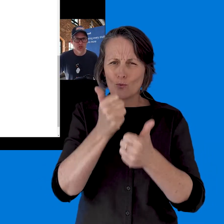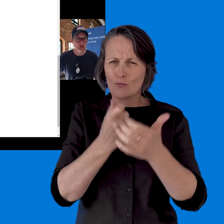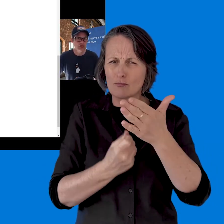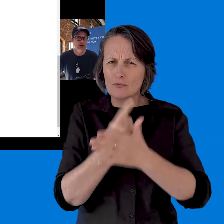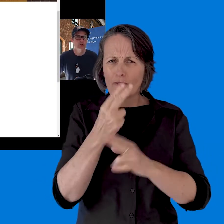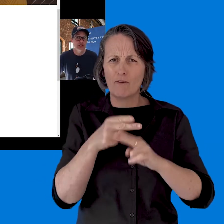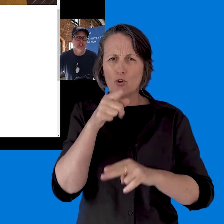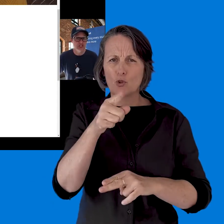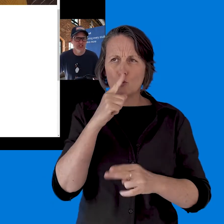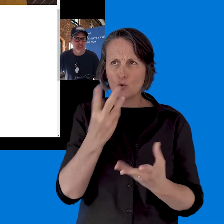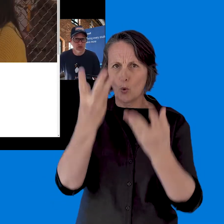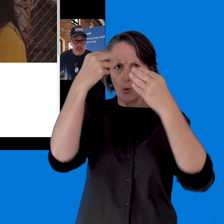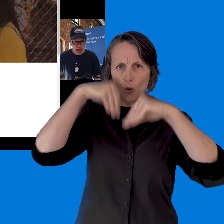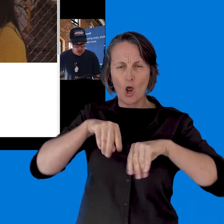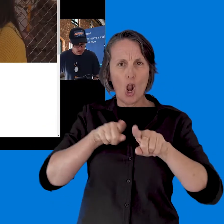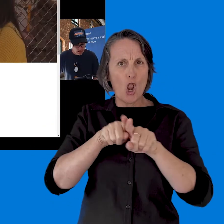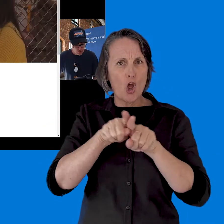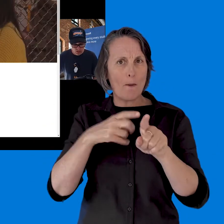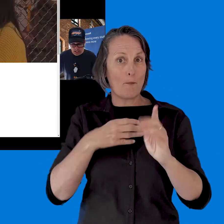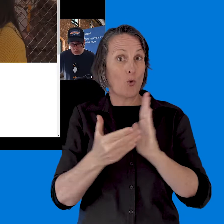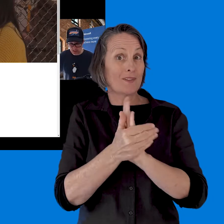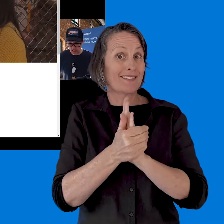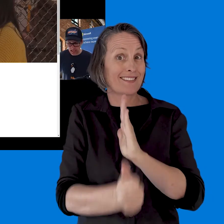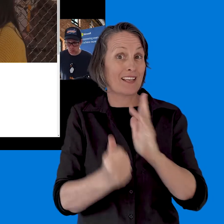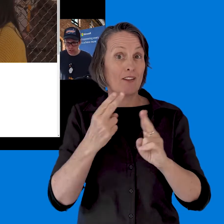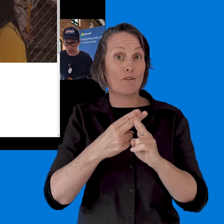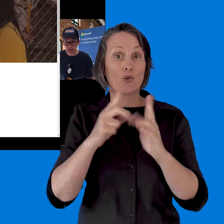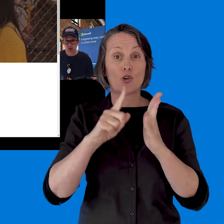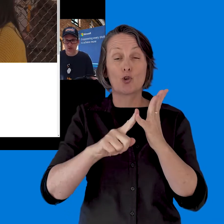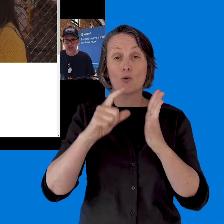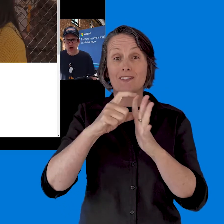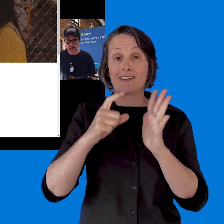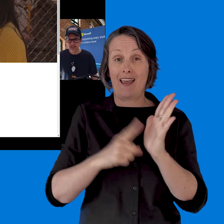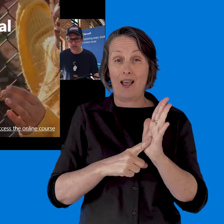you know, to increase your skills around UDL. So again, when you get those slides,